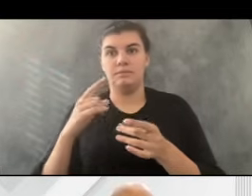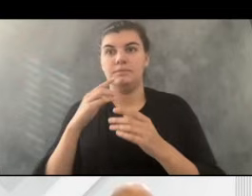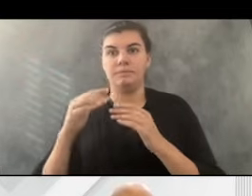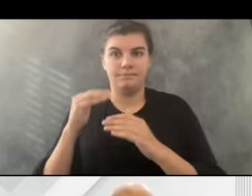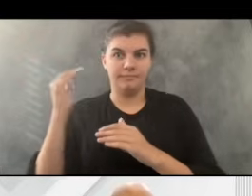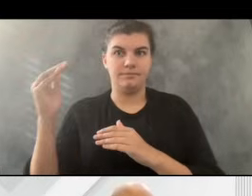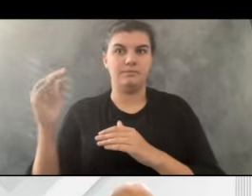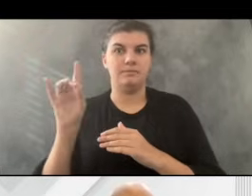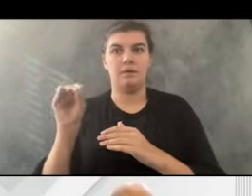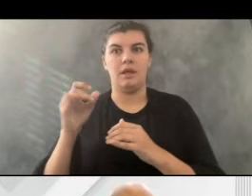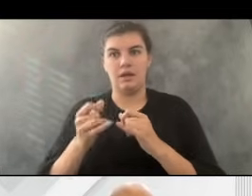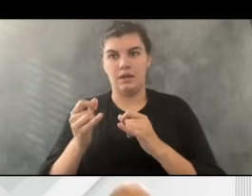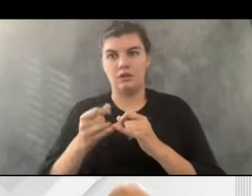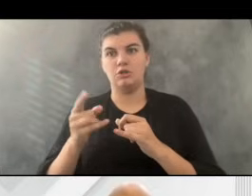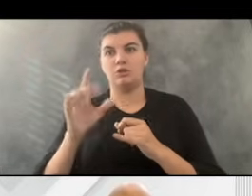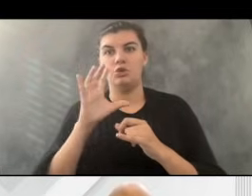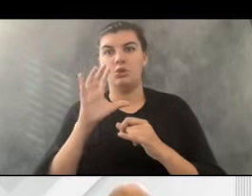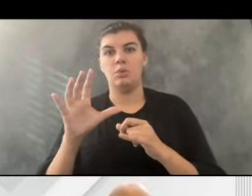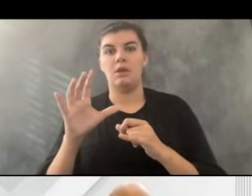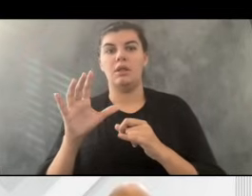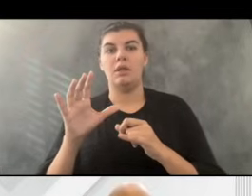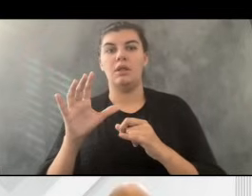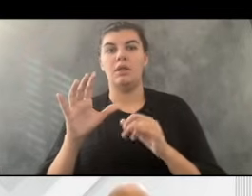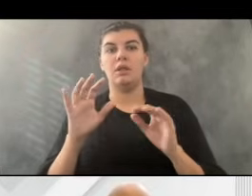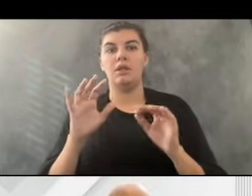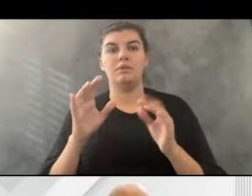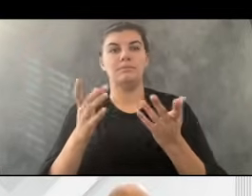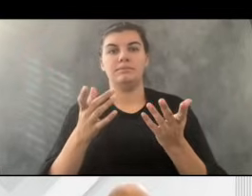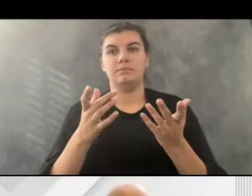And so you're actually going to meet these requirements because it's at 80 inches high